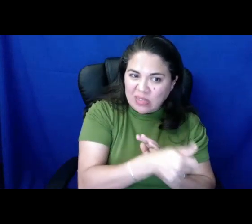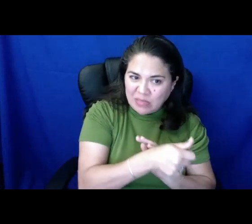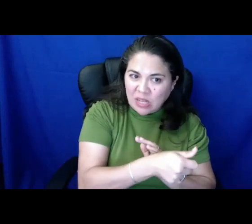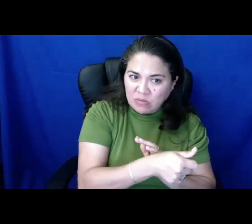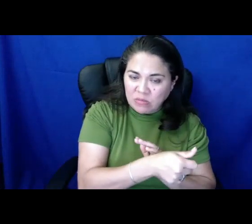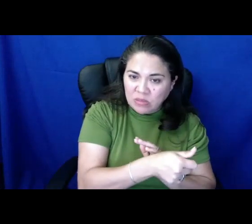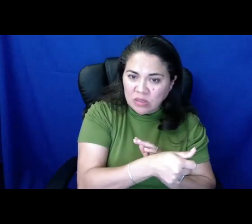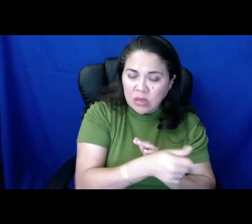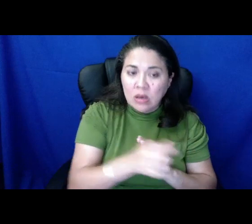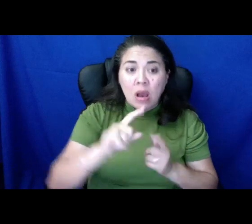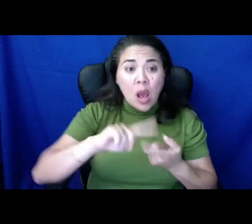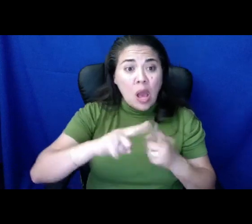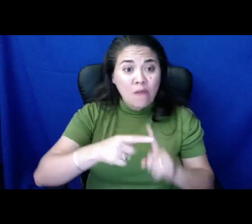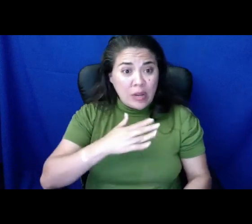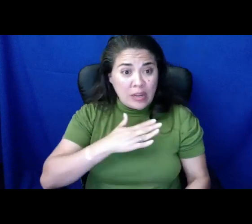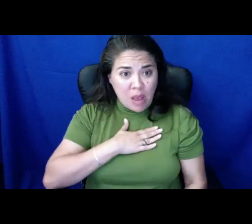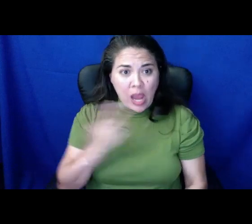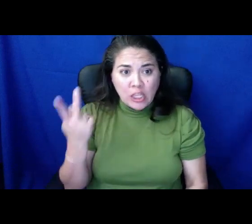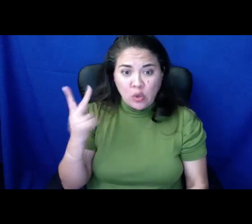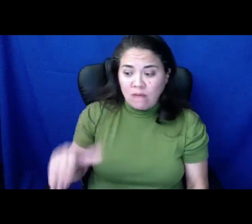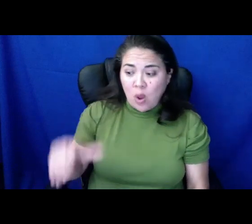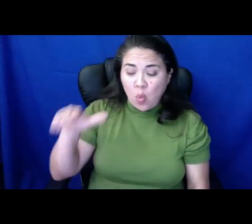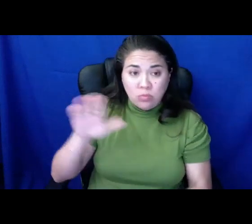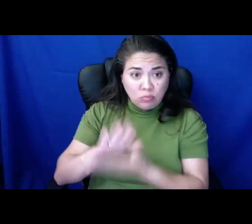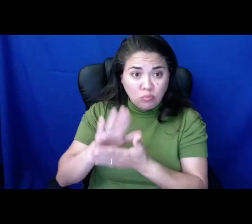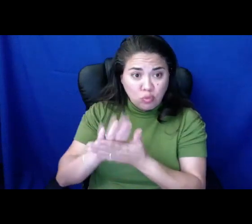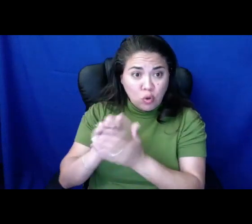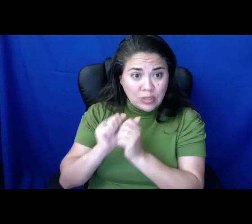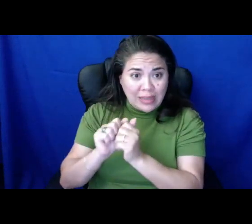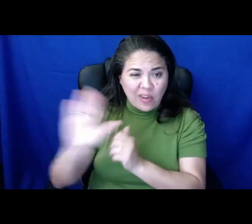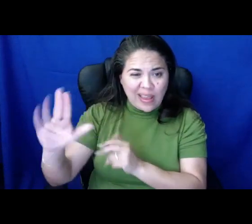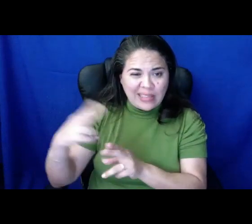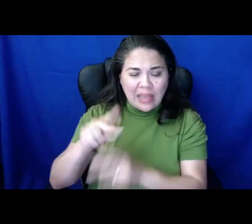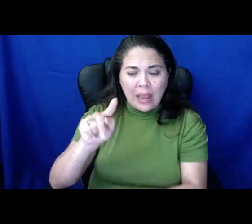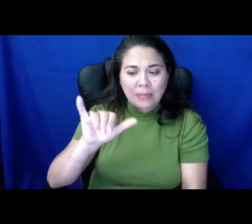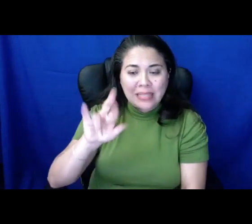Raymond Antrobus (He/Him): friend of mine who I went to school with Tyrone Tyrone given givens needs his life.